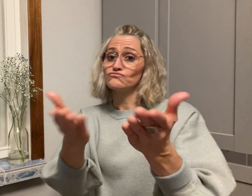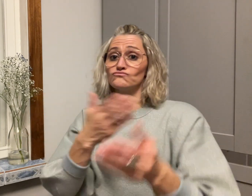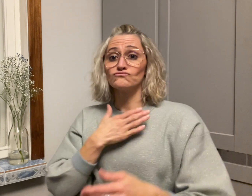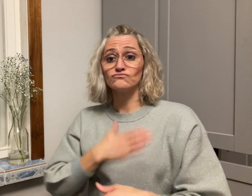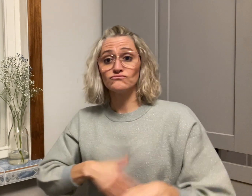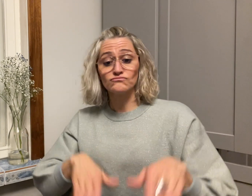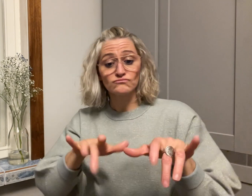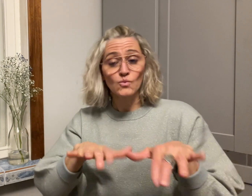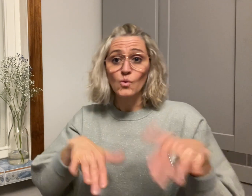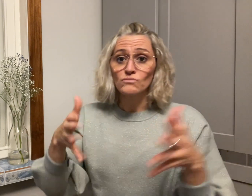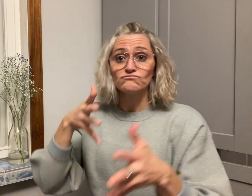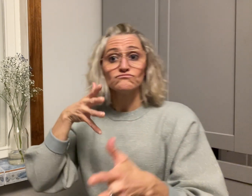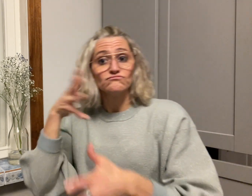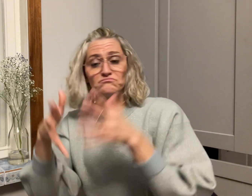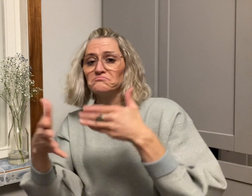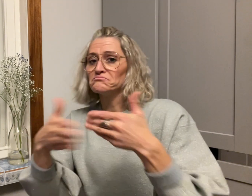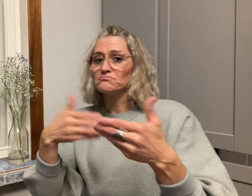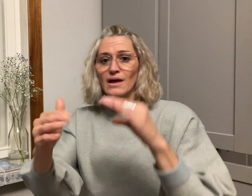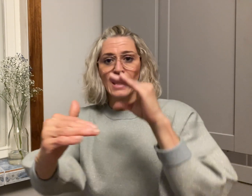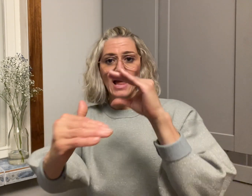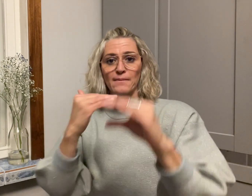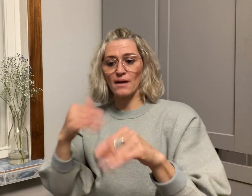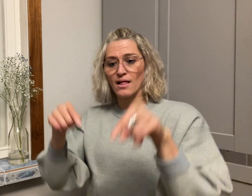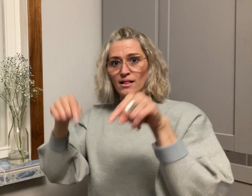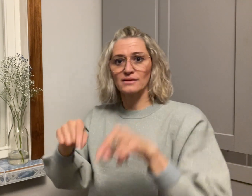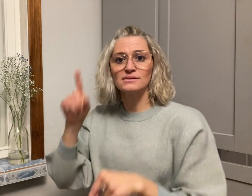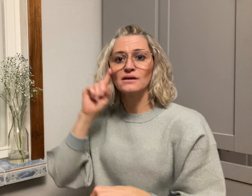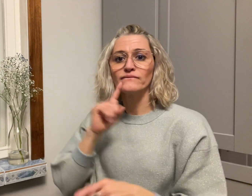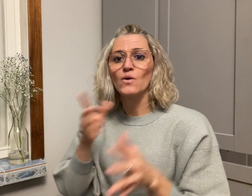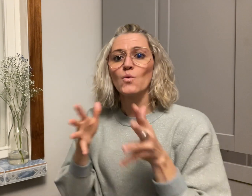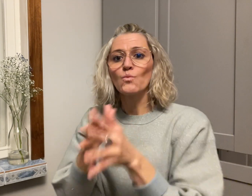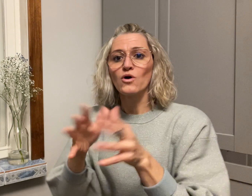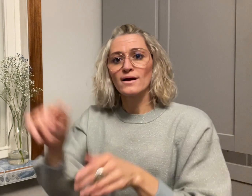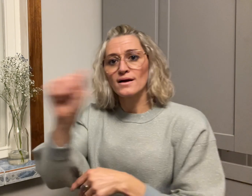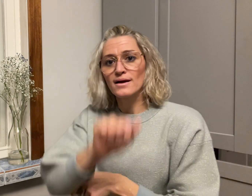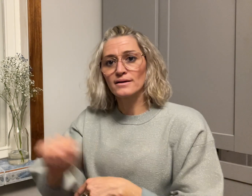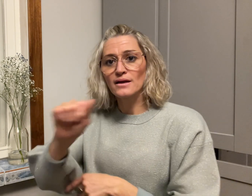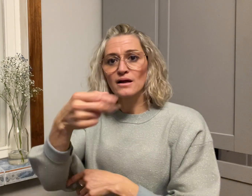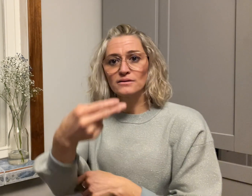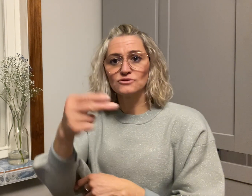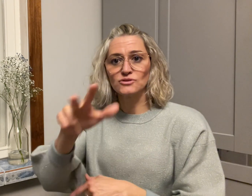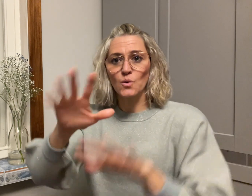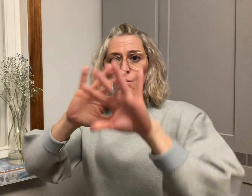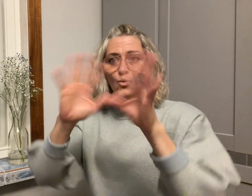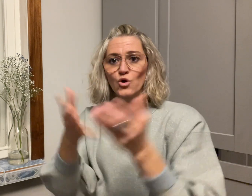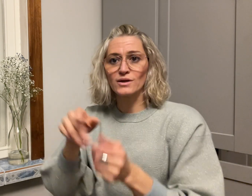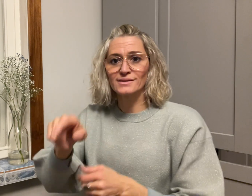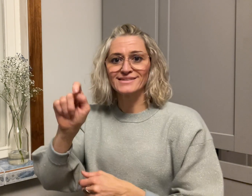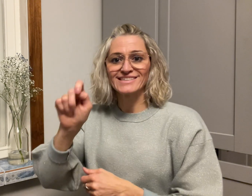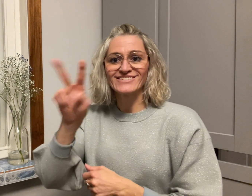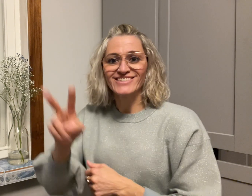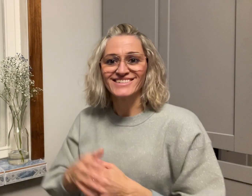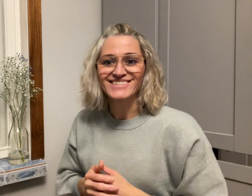in landscape format to deafwire@h3world.tv.